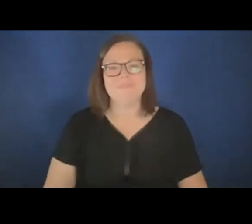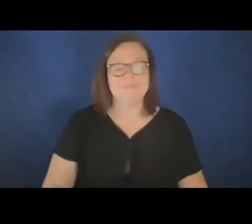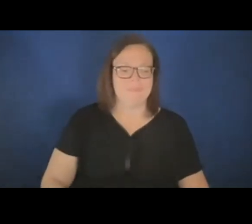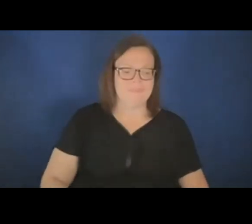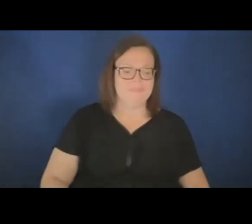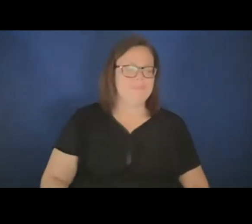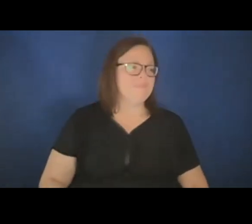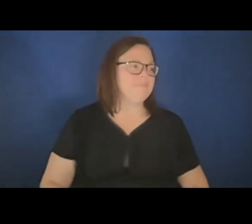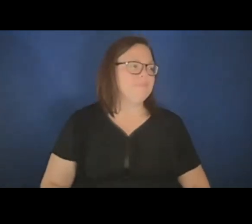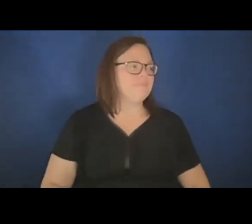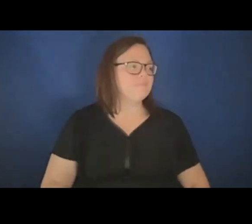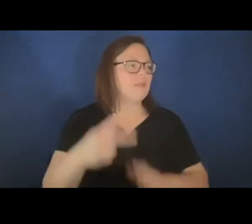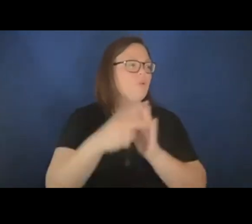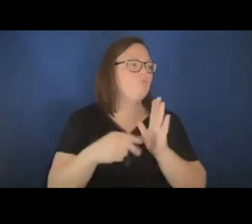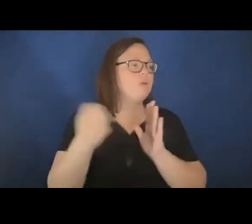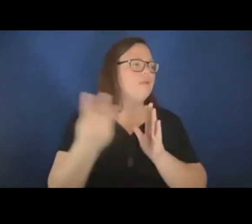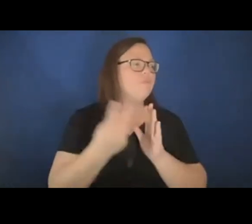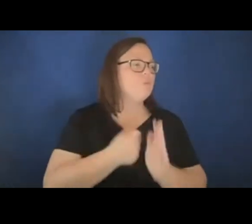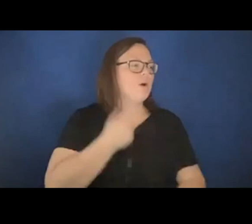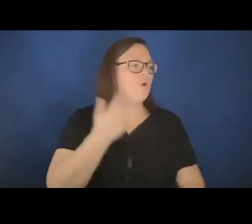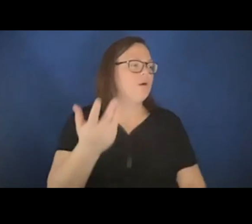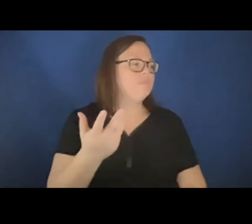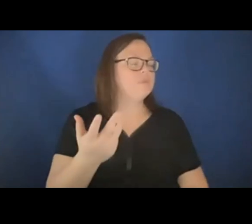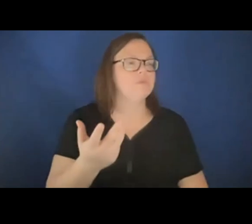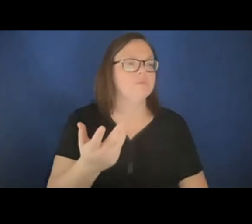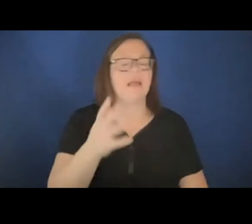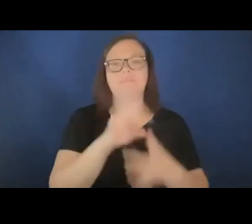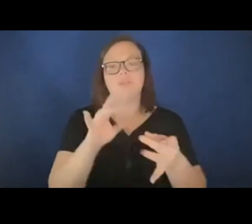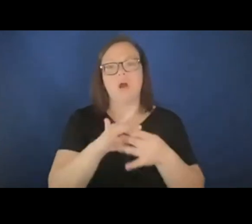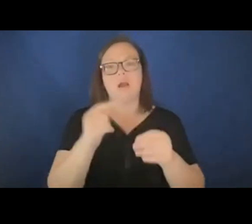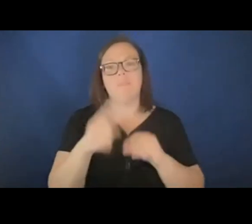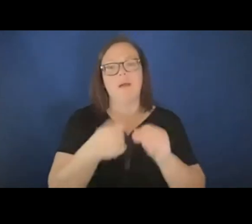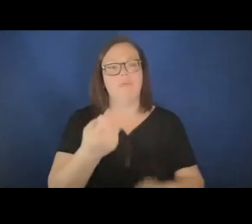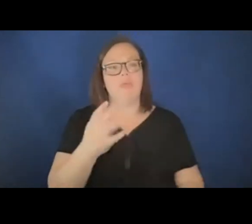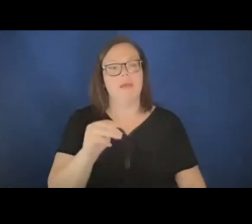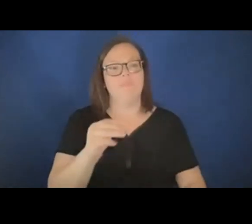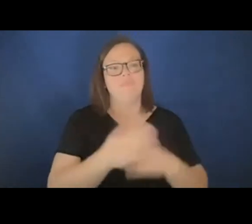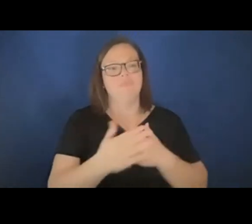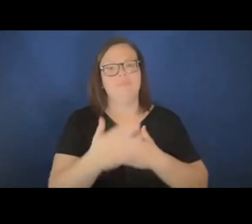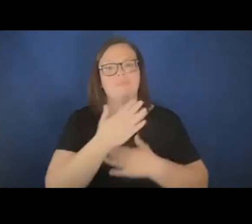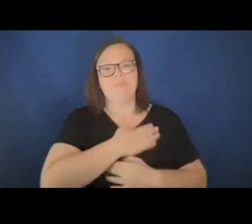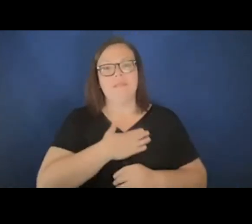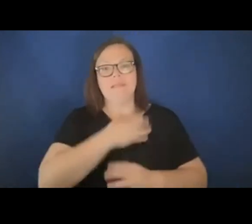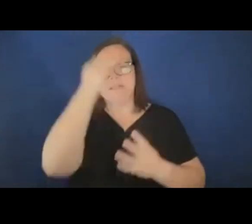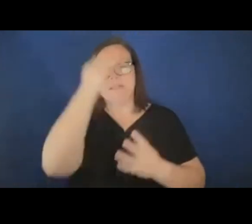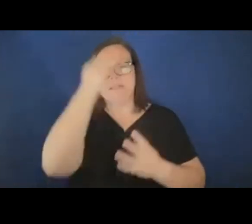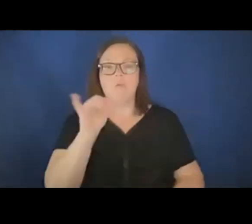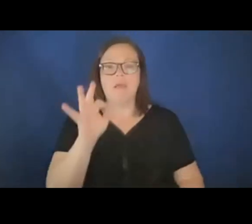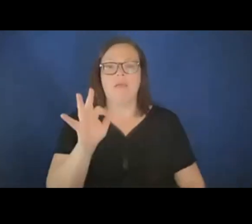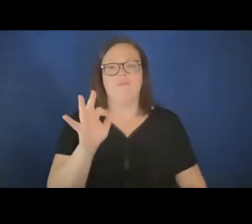I'm going to read a few poems and talk about them throughout, and please let me know if